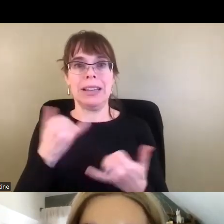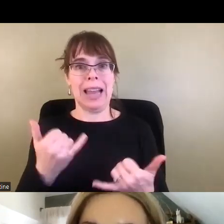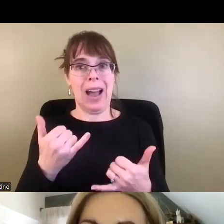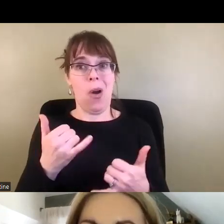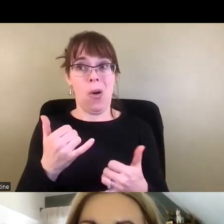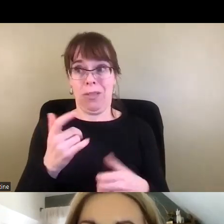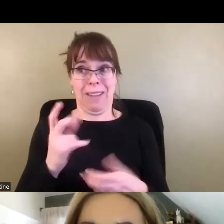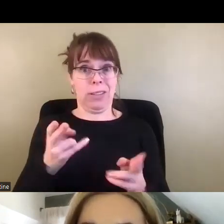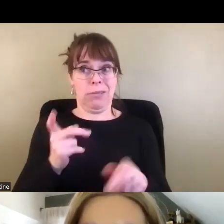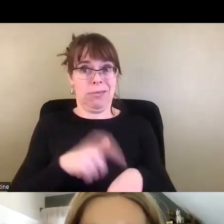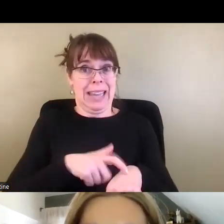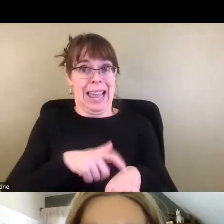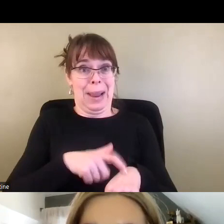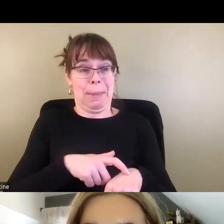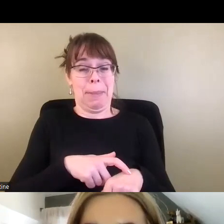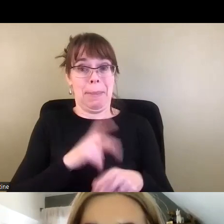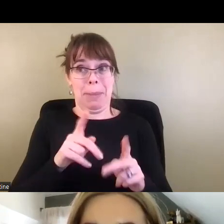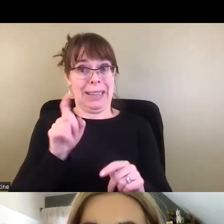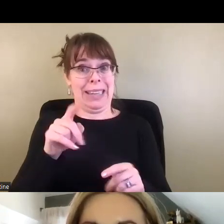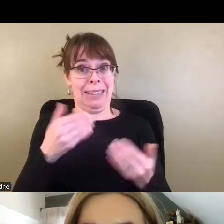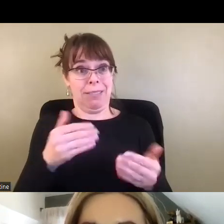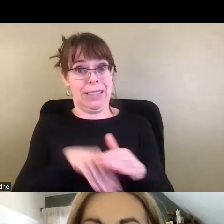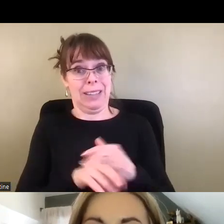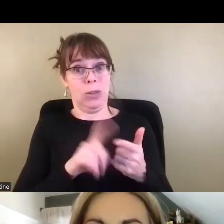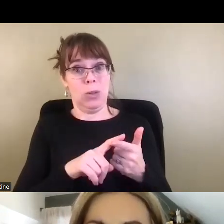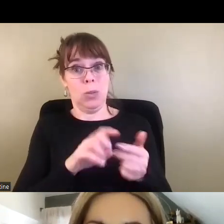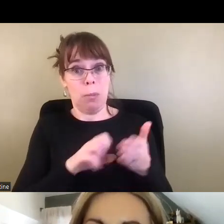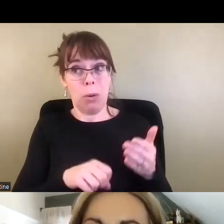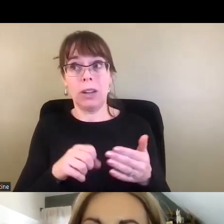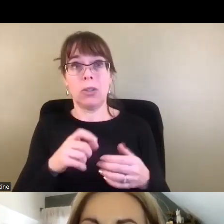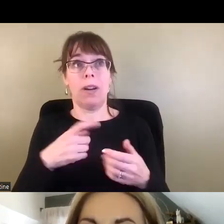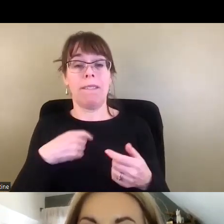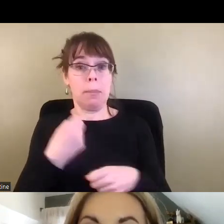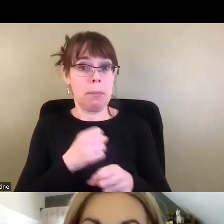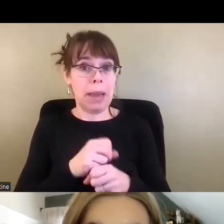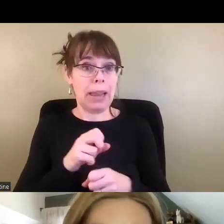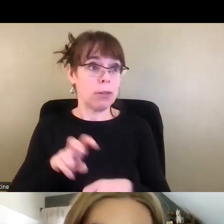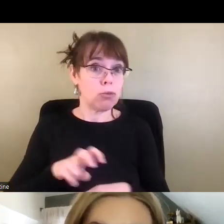issue as folks are being forced to travel, and make plans, and wait for an appointment.